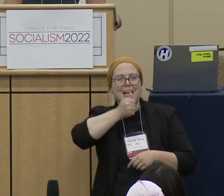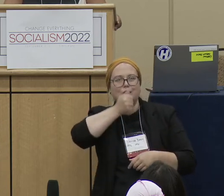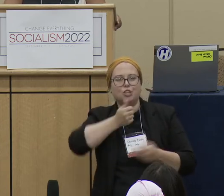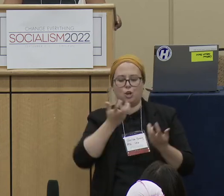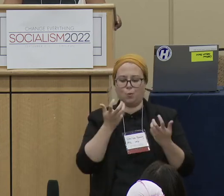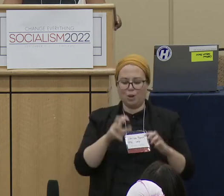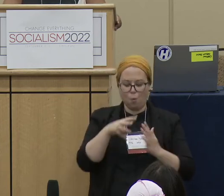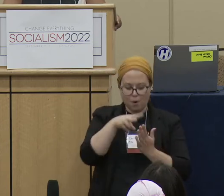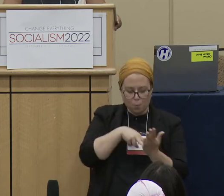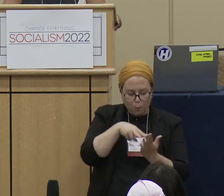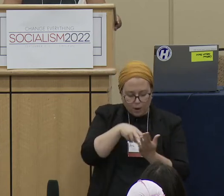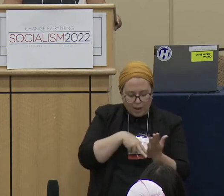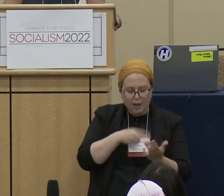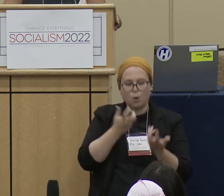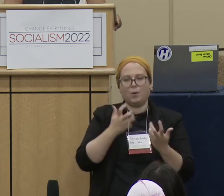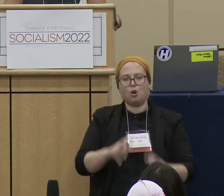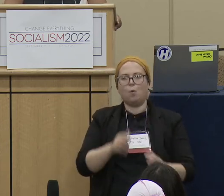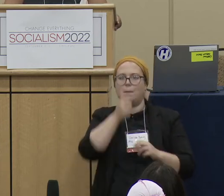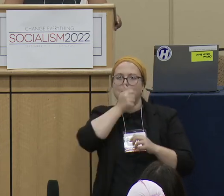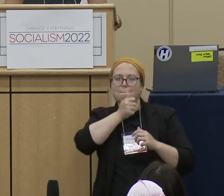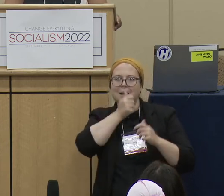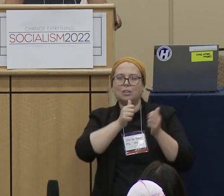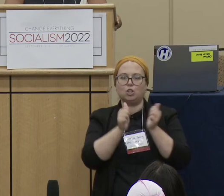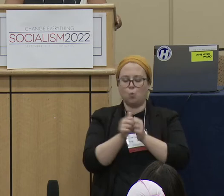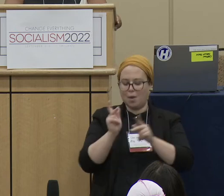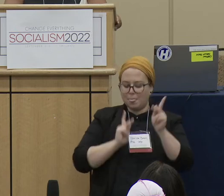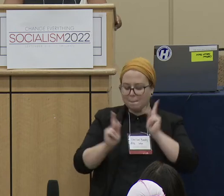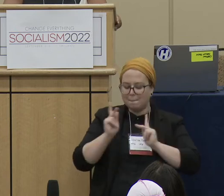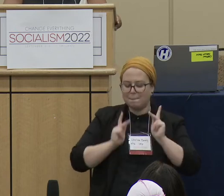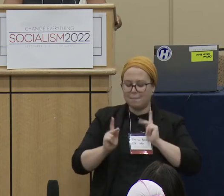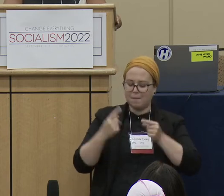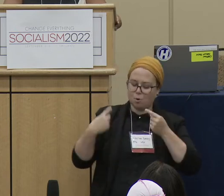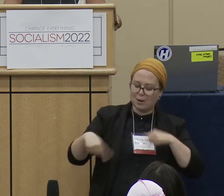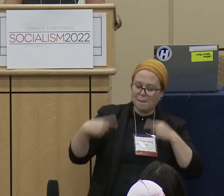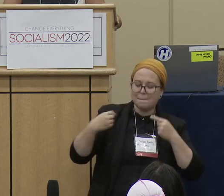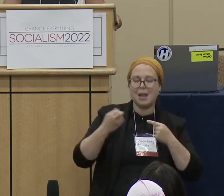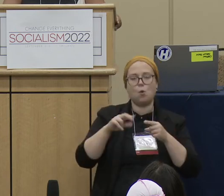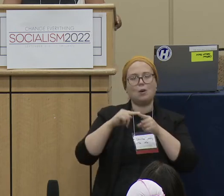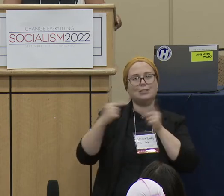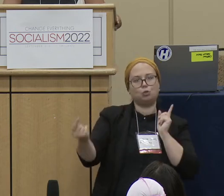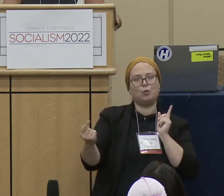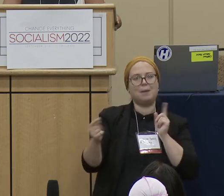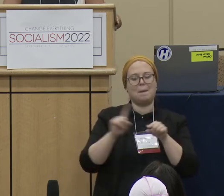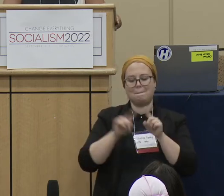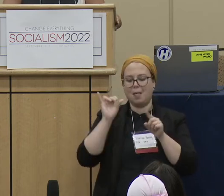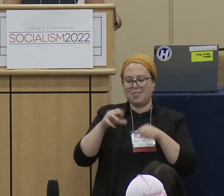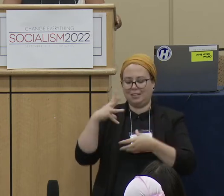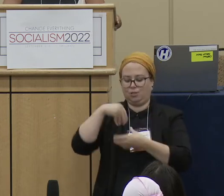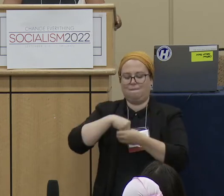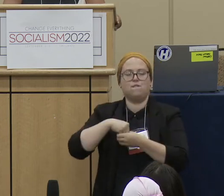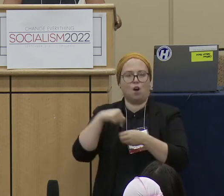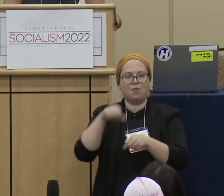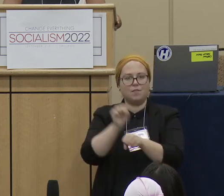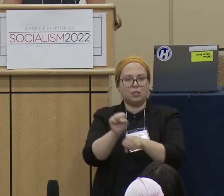to sit with a text. We don't want to be patient with our comrades in a debate or a disagreement. But that is a